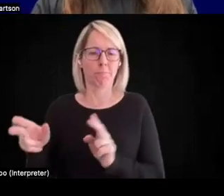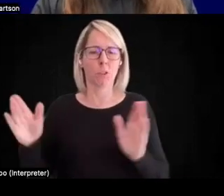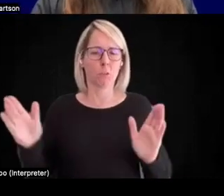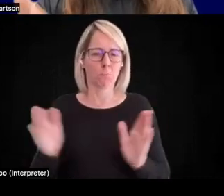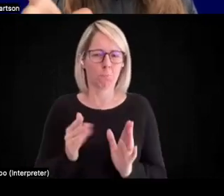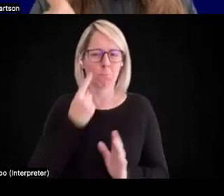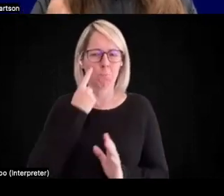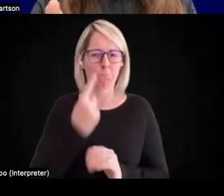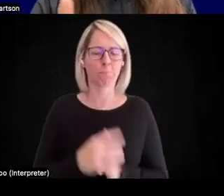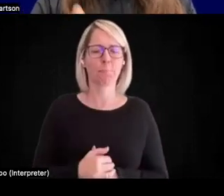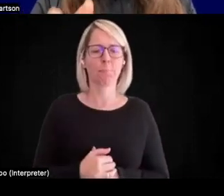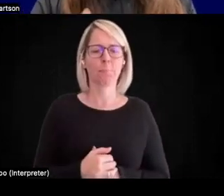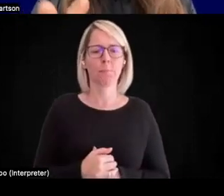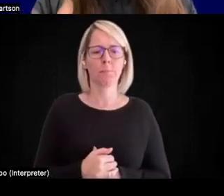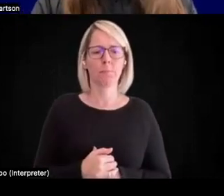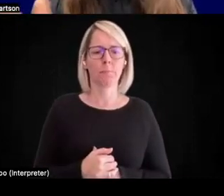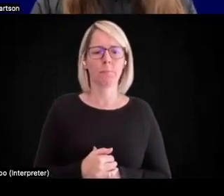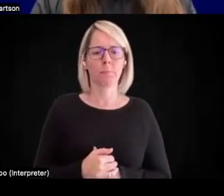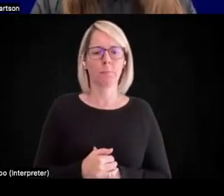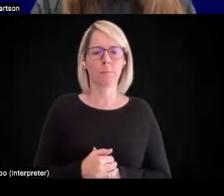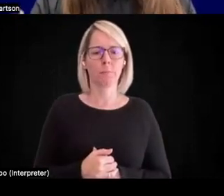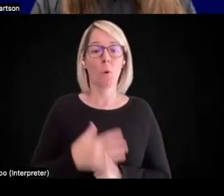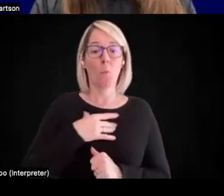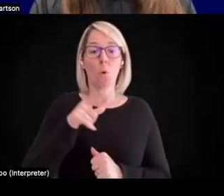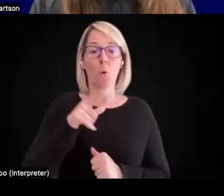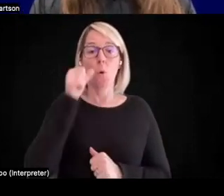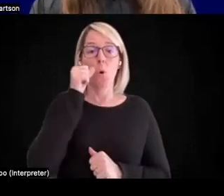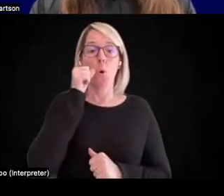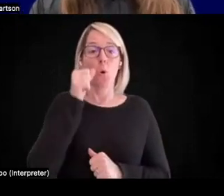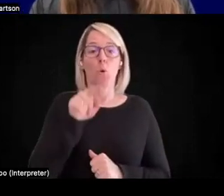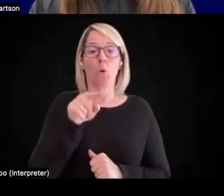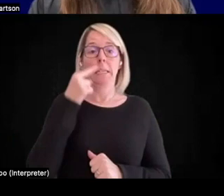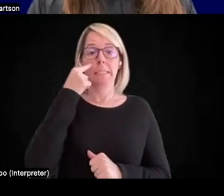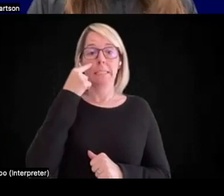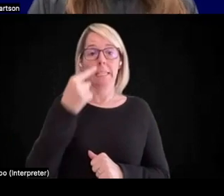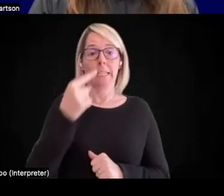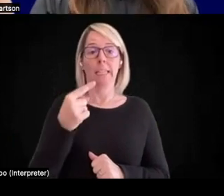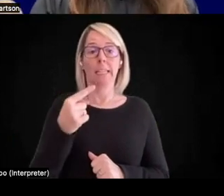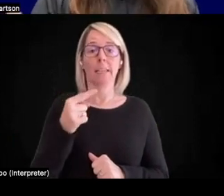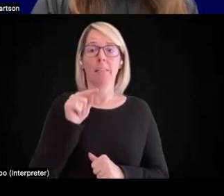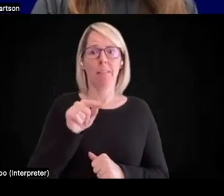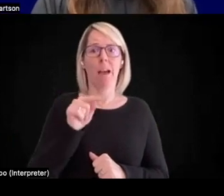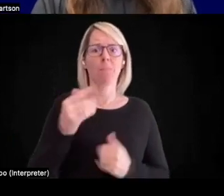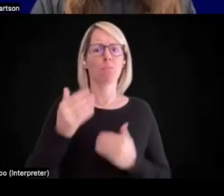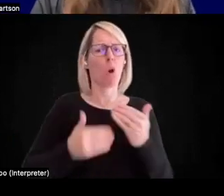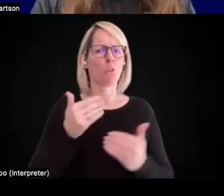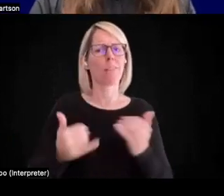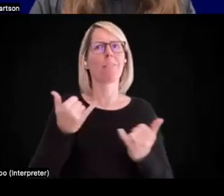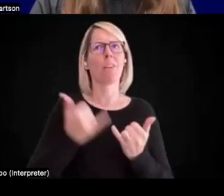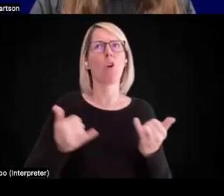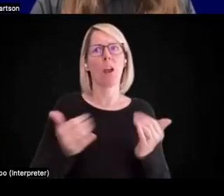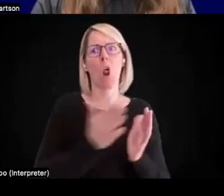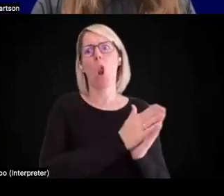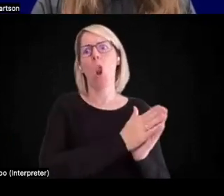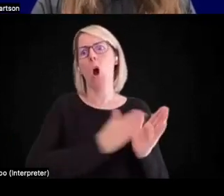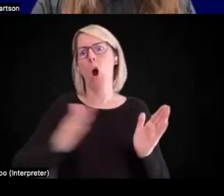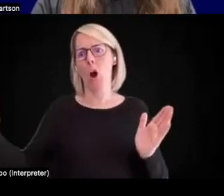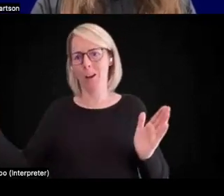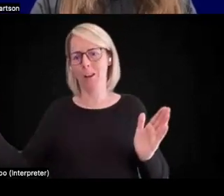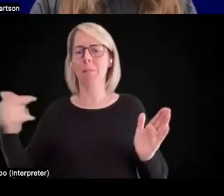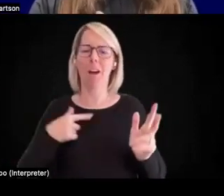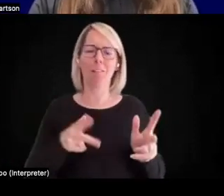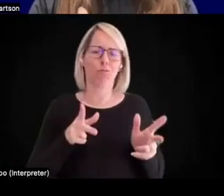know that what you're seeing is actually taking much longer than it appears to in this video.